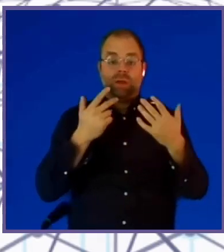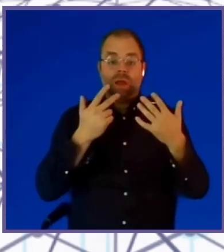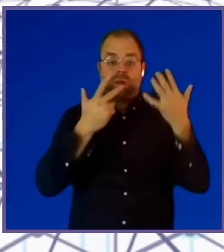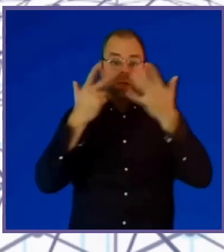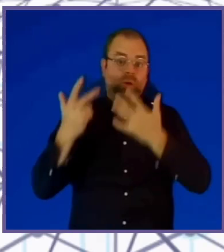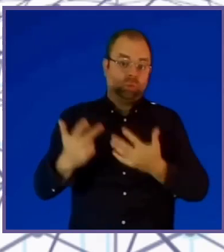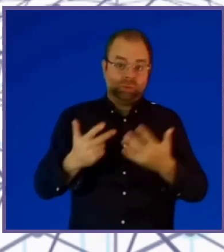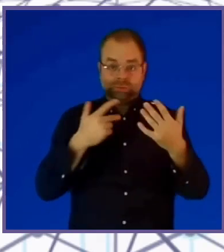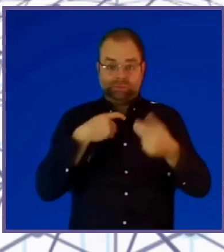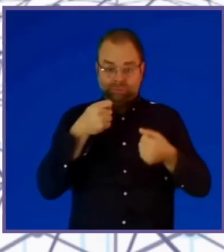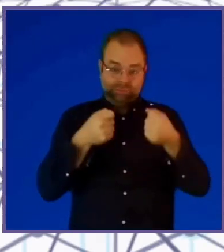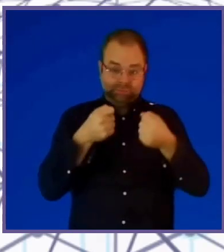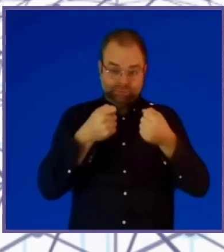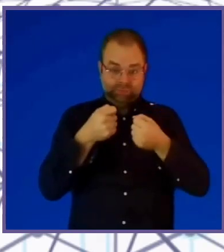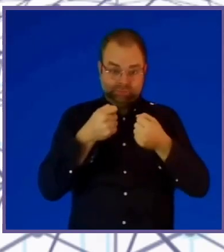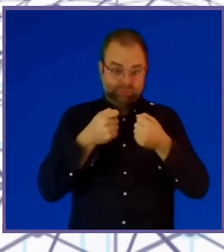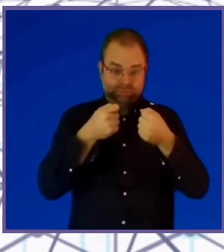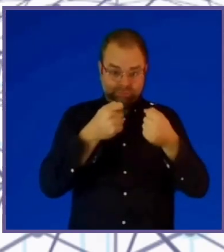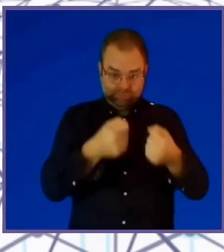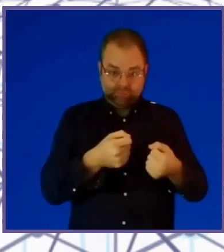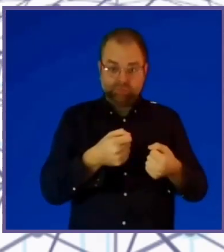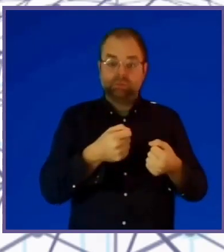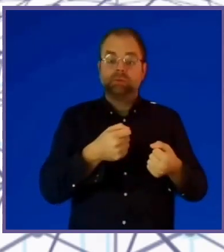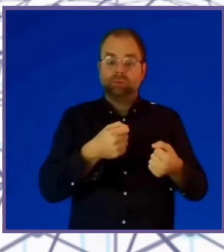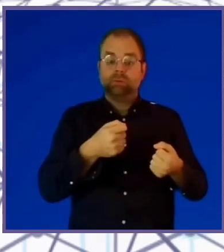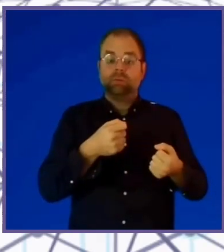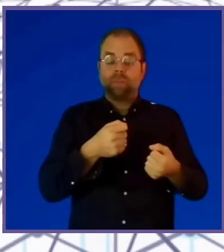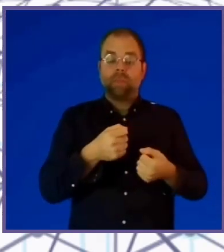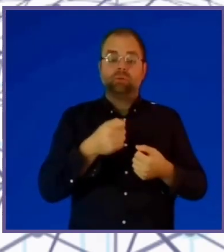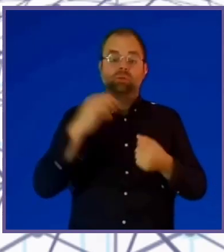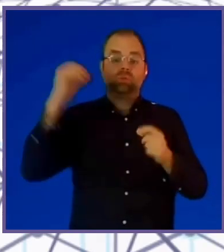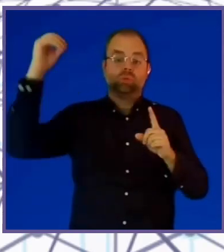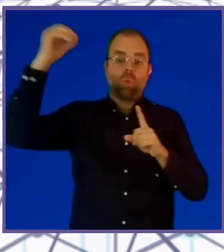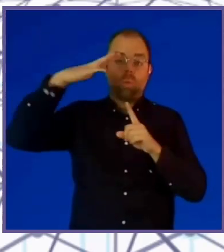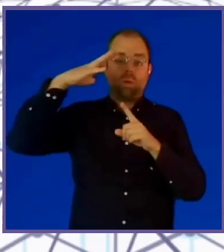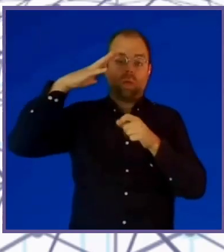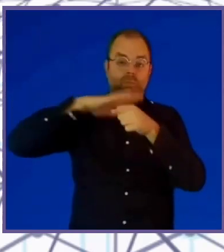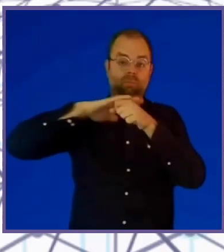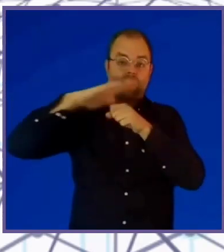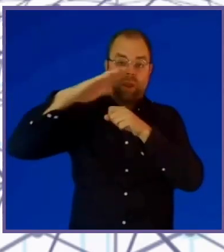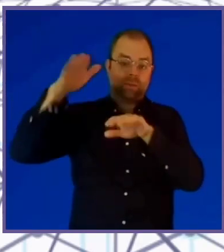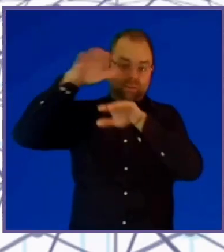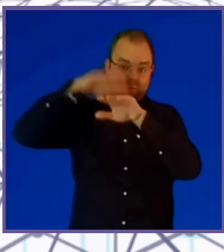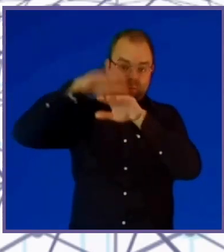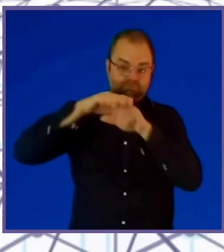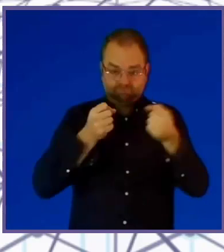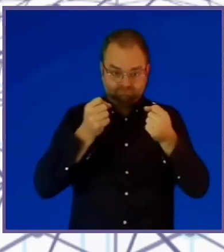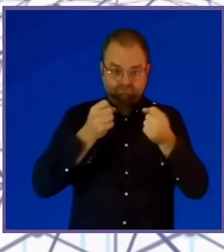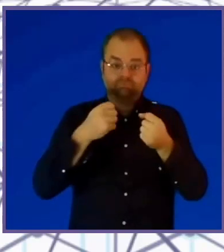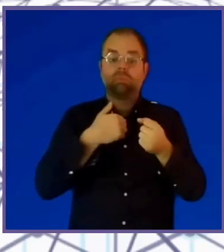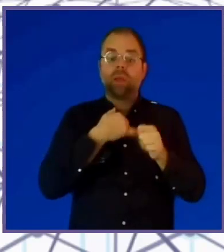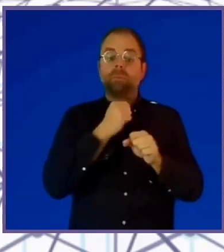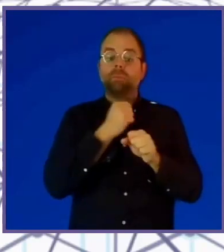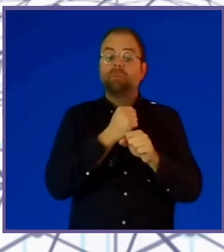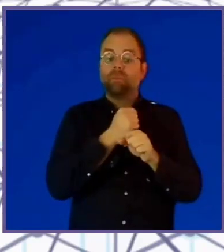another one was an efficient wood burning cooking stove we designed and manufactured